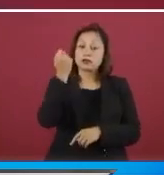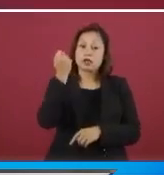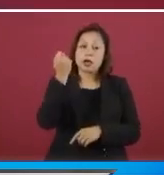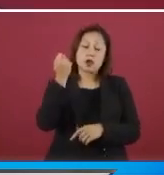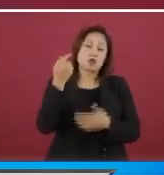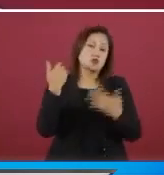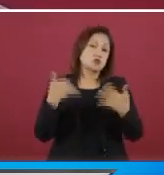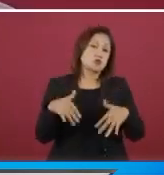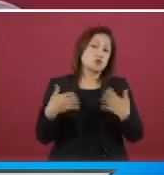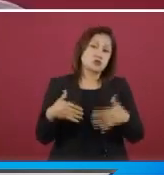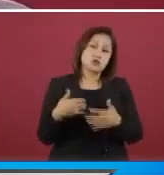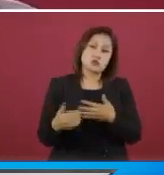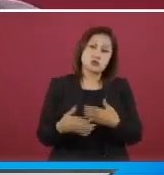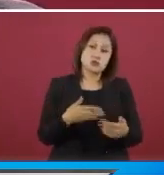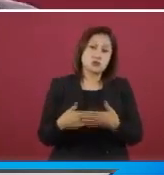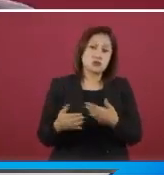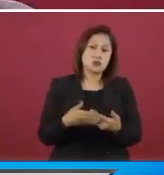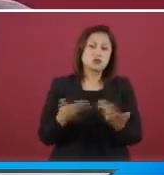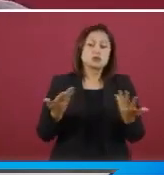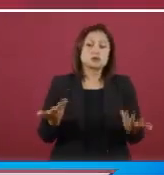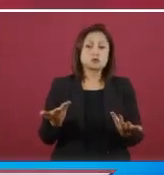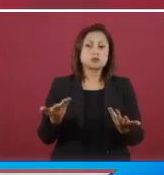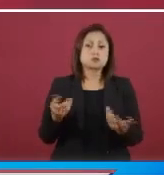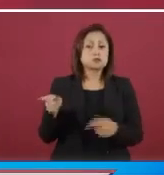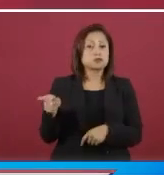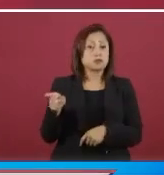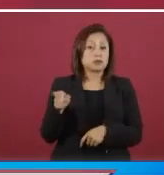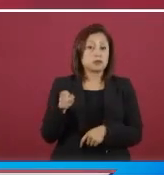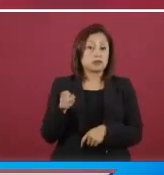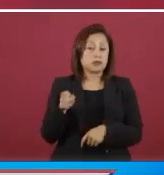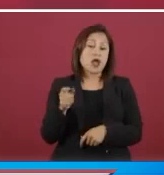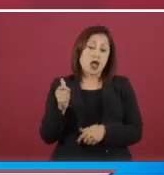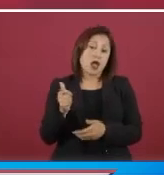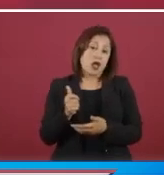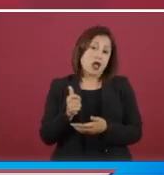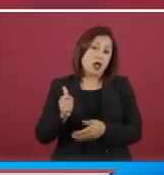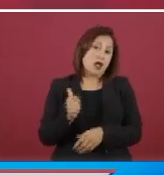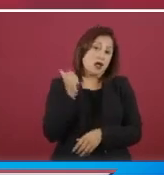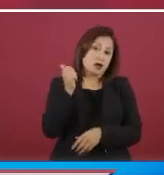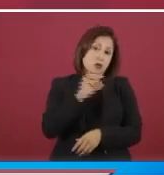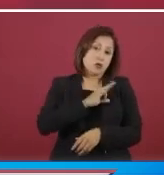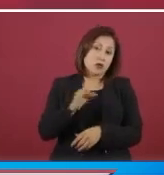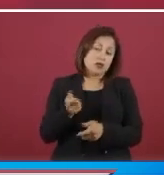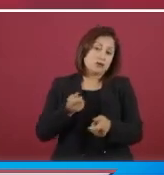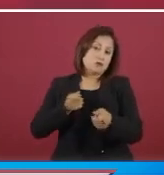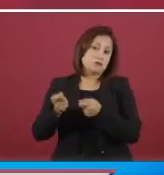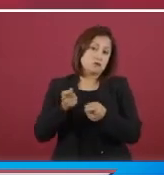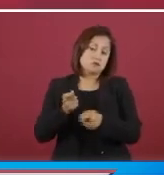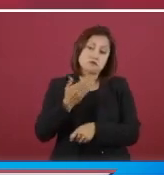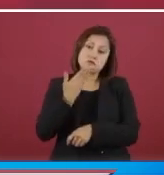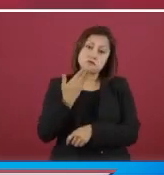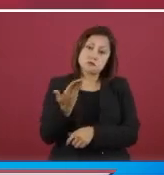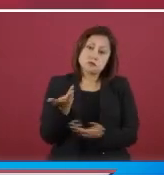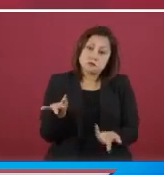Ideally, the companies responsible for selling this advertising advertising act ethically to prevent the operation of these fictitious networks